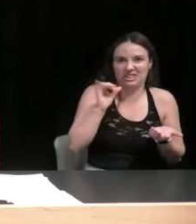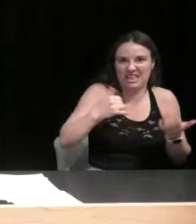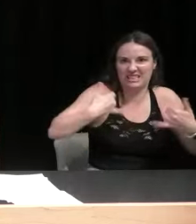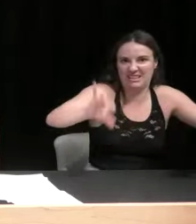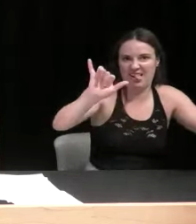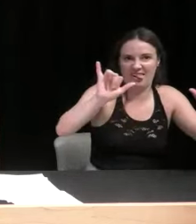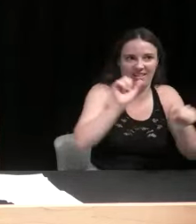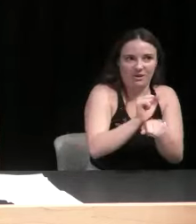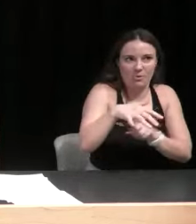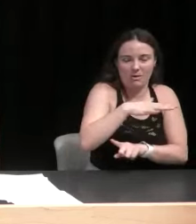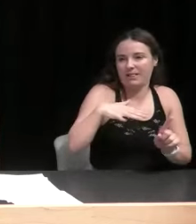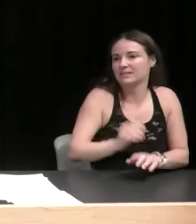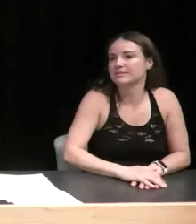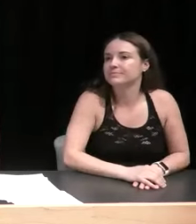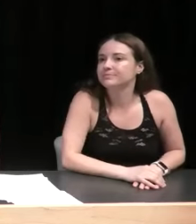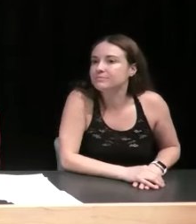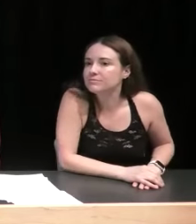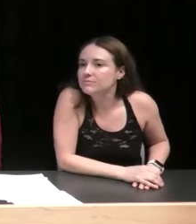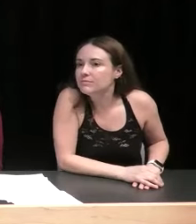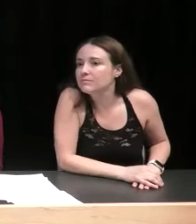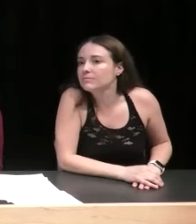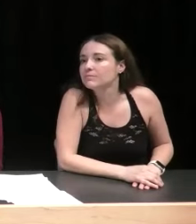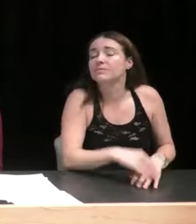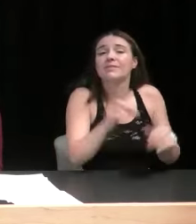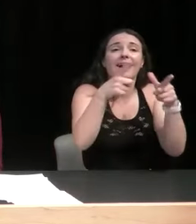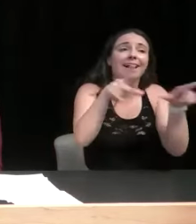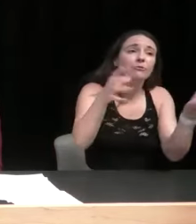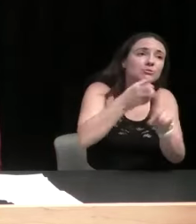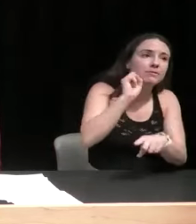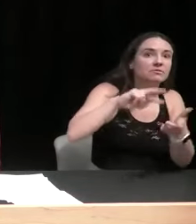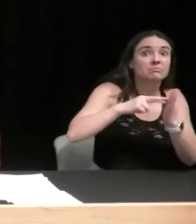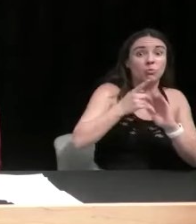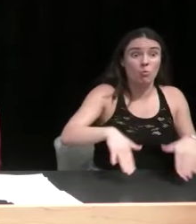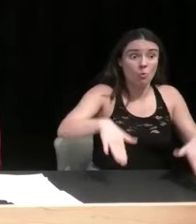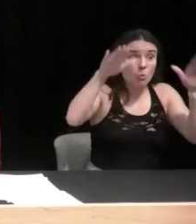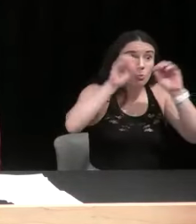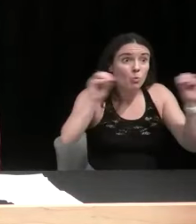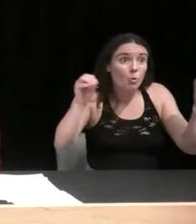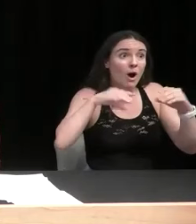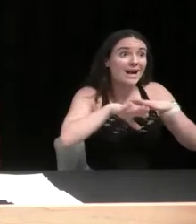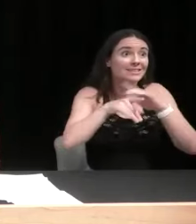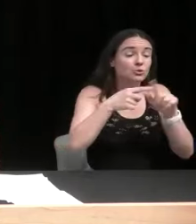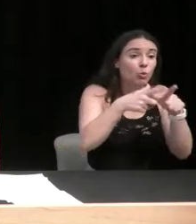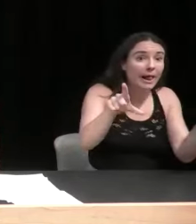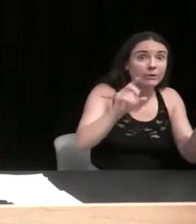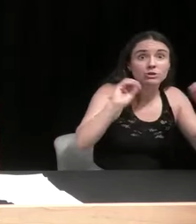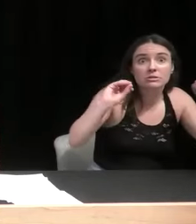and your co-workers get together for lunch that is another example of dinner table syndrome language